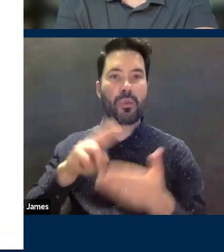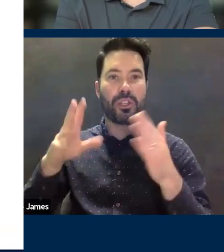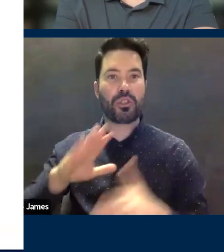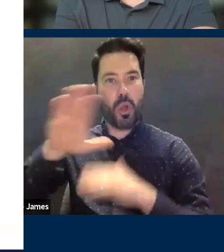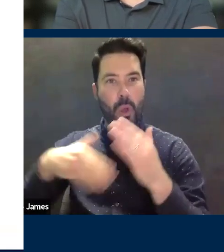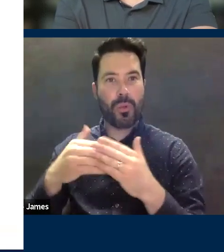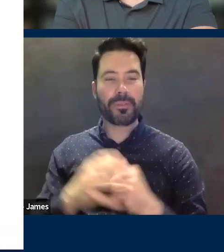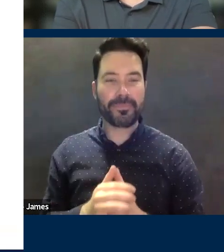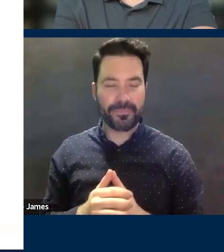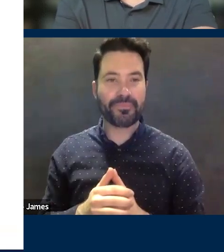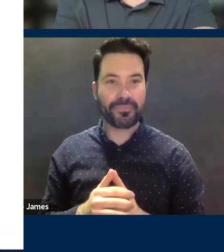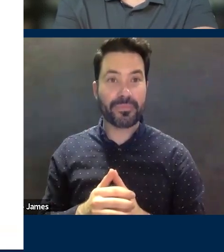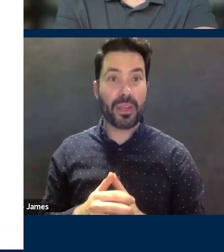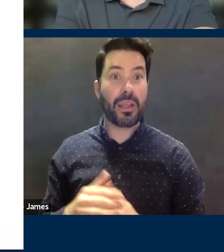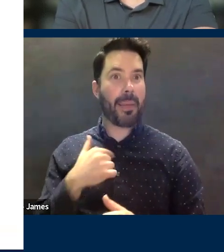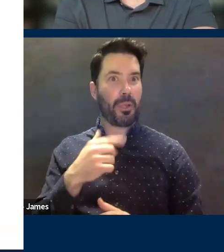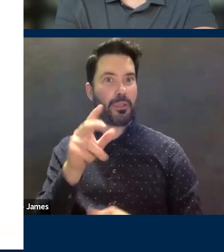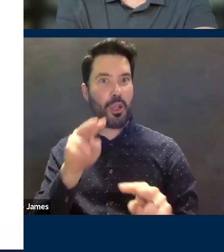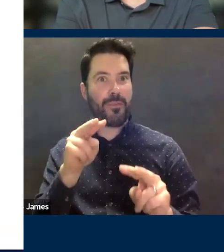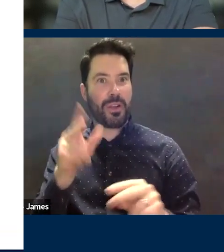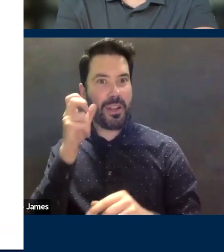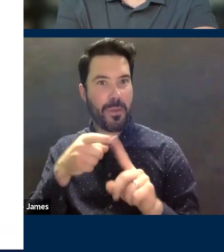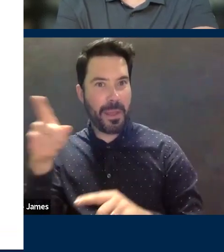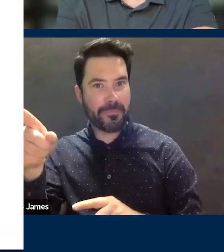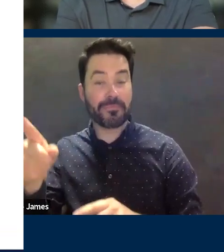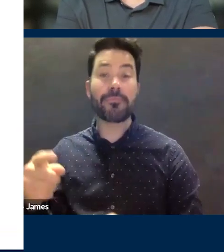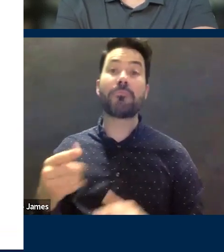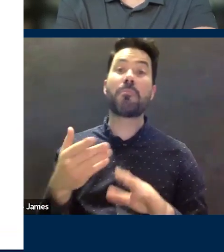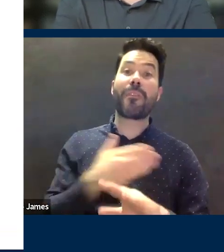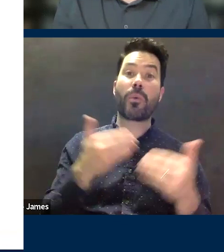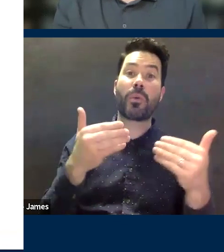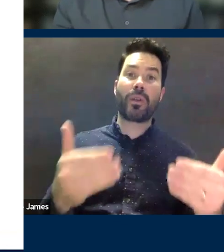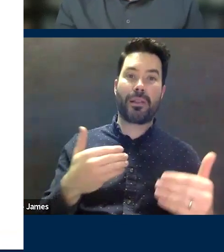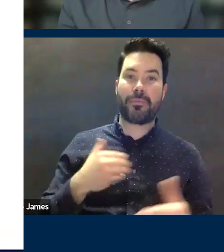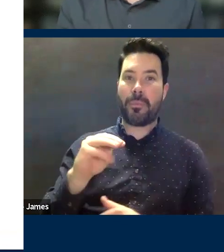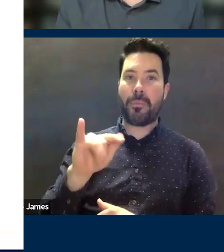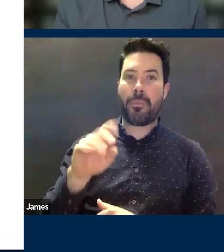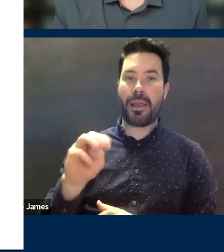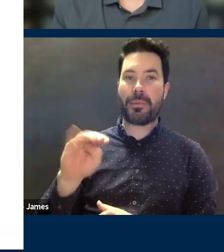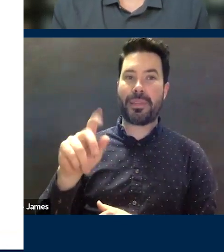Before we move forward, my name is Mike Mckee. I'm an Associate Professor here at the Department of Family Medicine